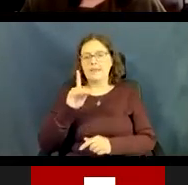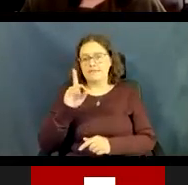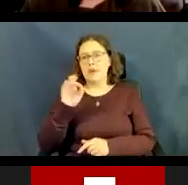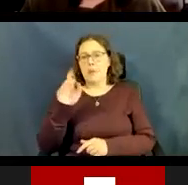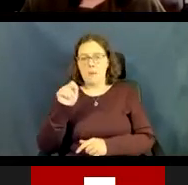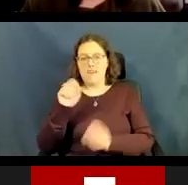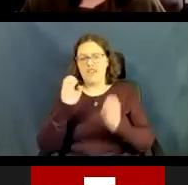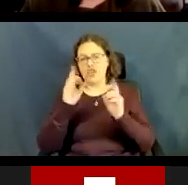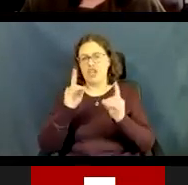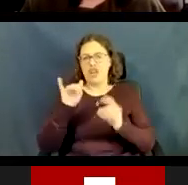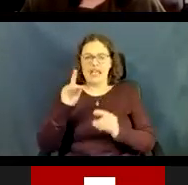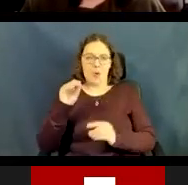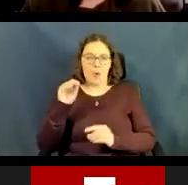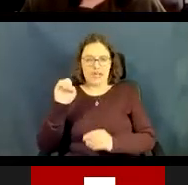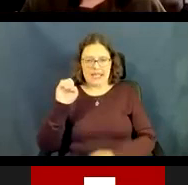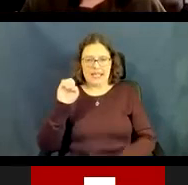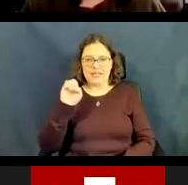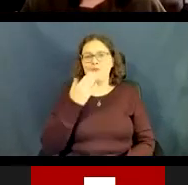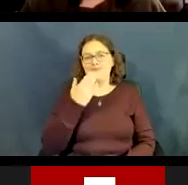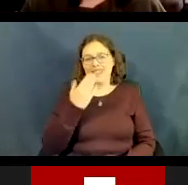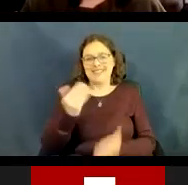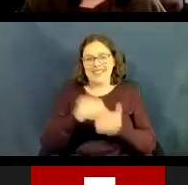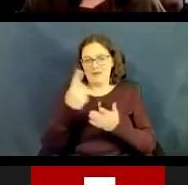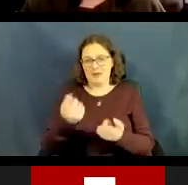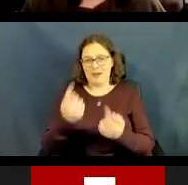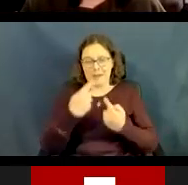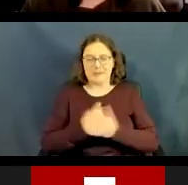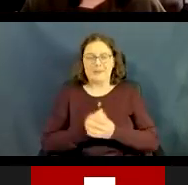this morning so thanks again for being here, these are brought to in partnership with